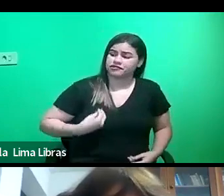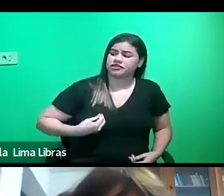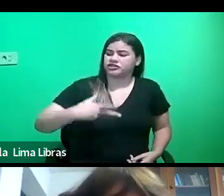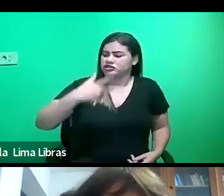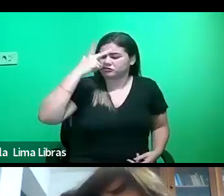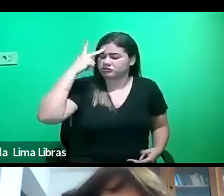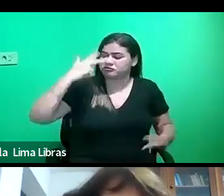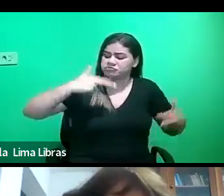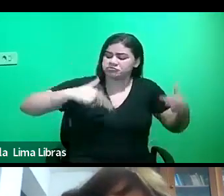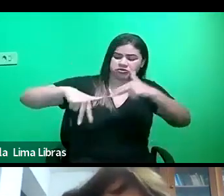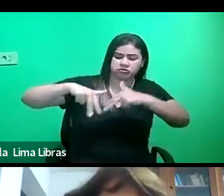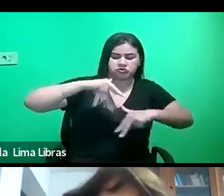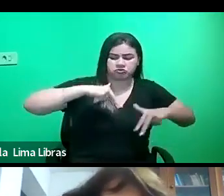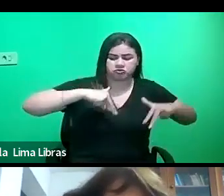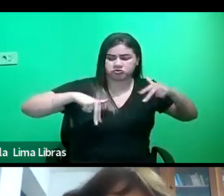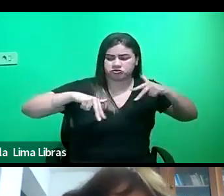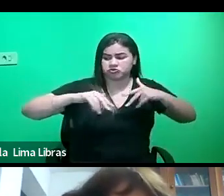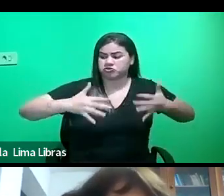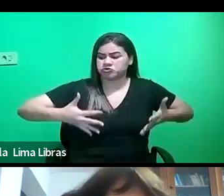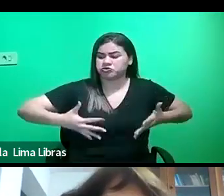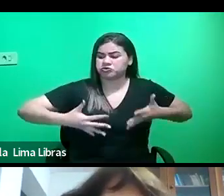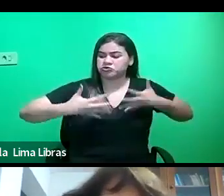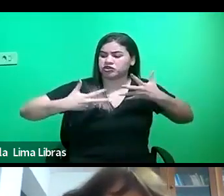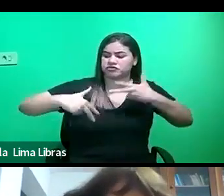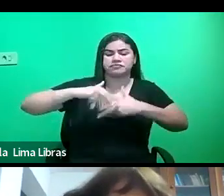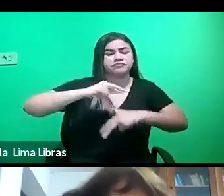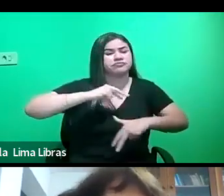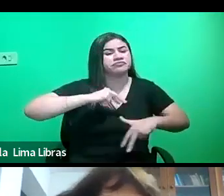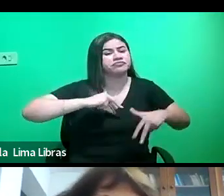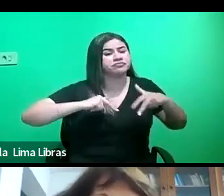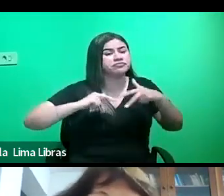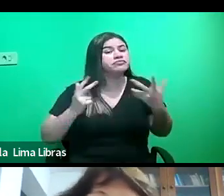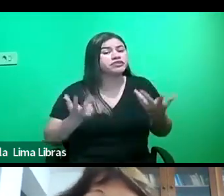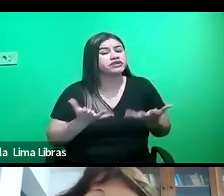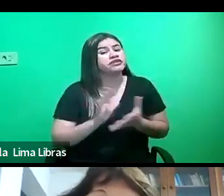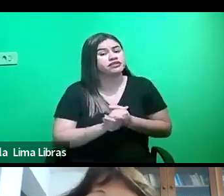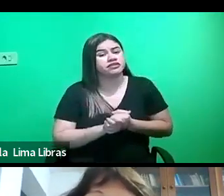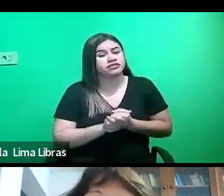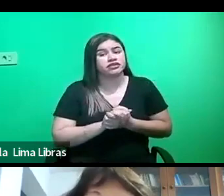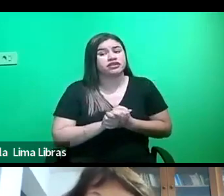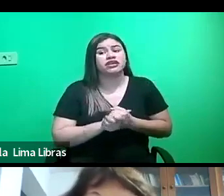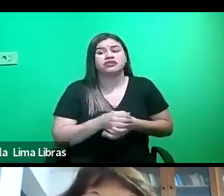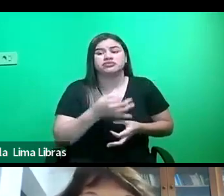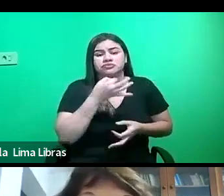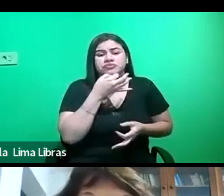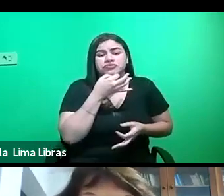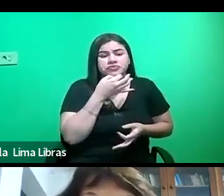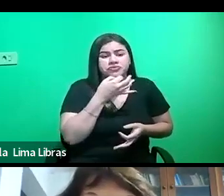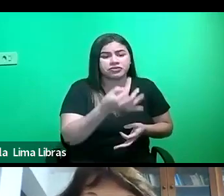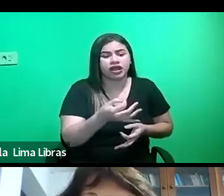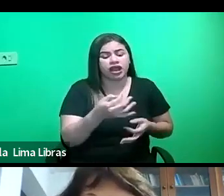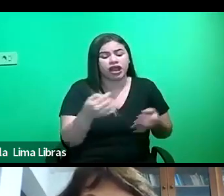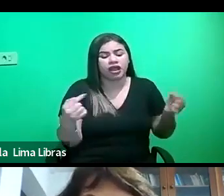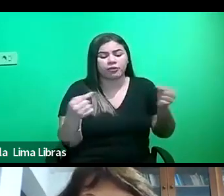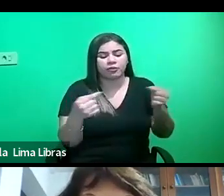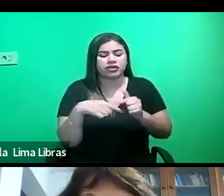decisive factor I think and decisive factor I think and from from that point to view. I point to view. I think the word that we do as professionals, as teachers,